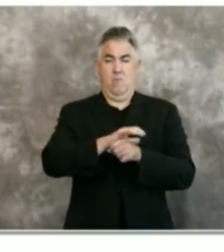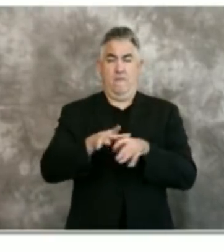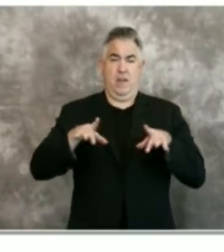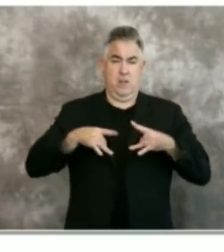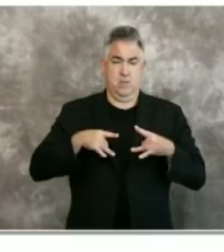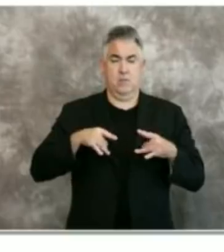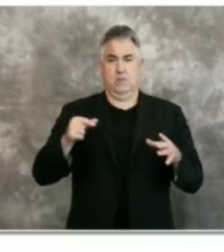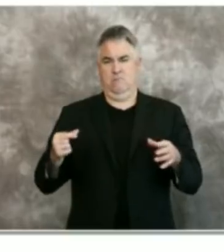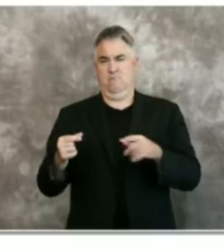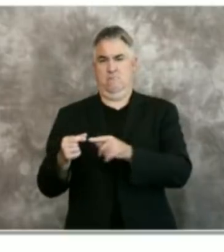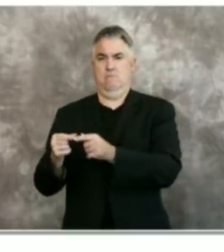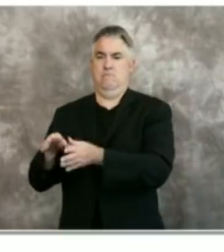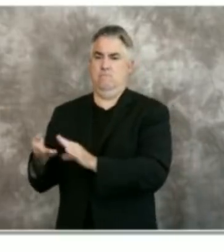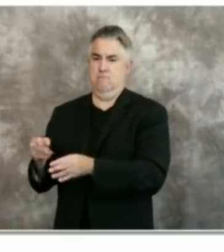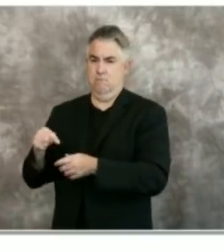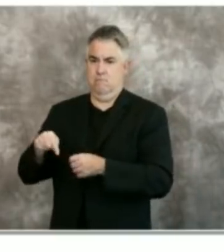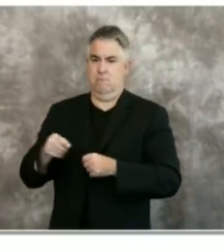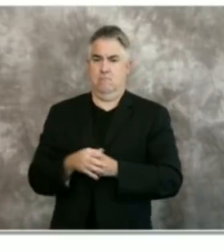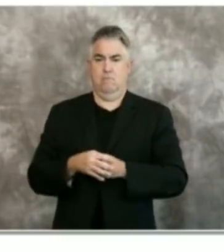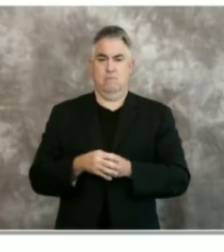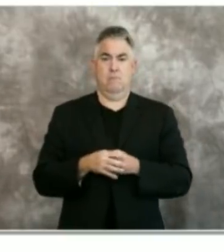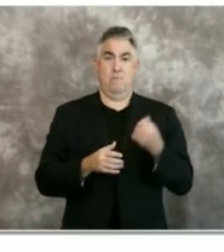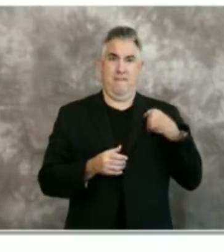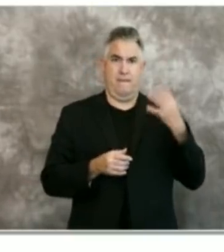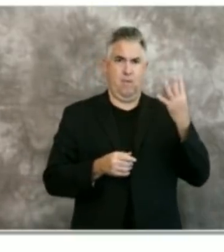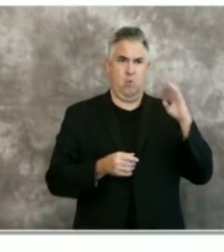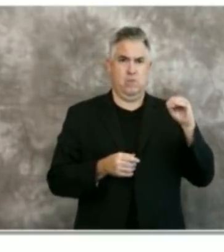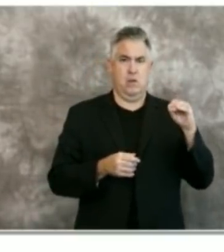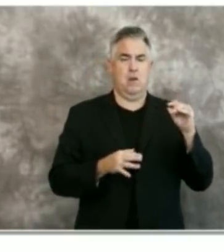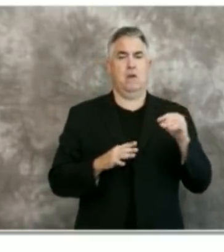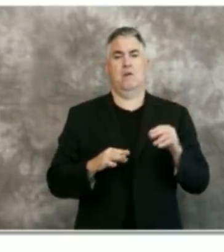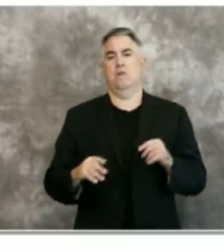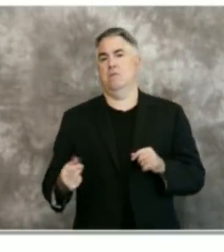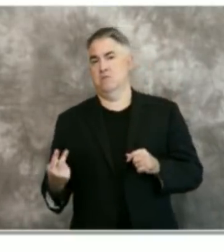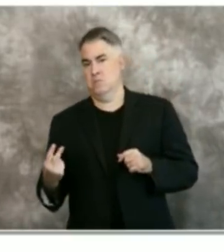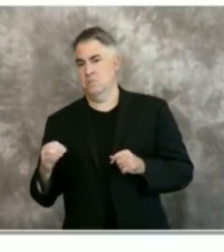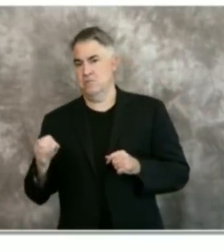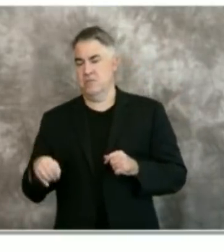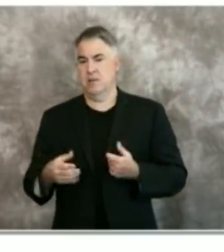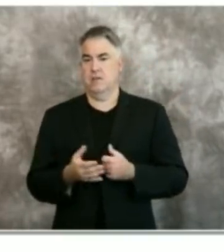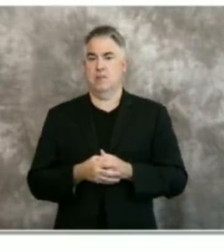STATED 387 TOTAL DEATHS WHICH REPRESENT 2.3% OF THE TOTAL